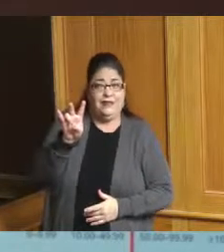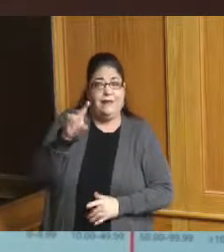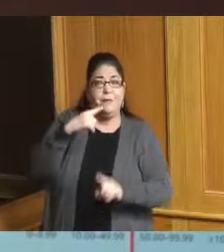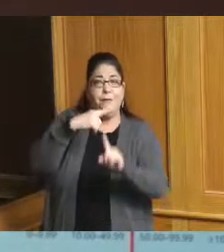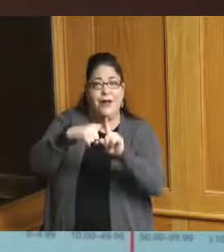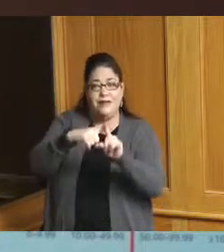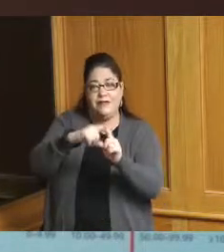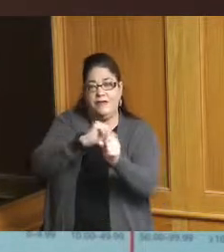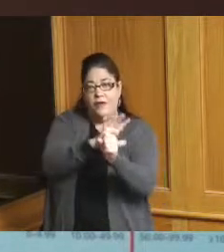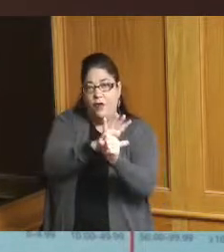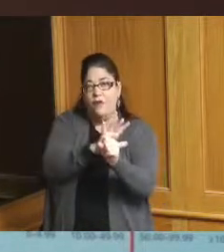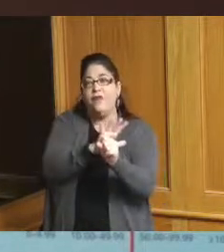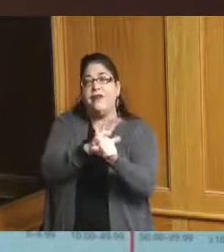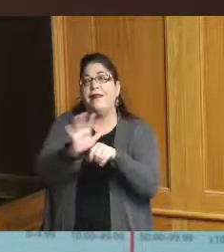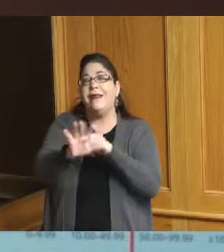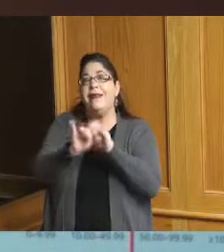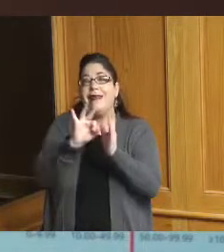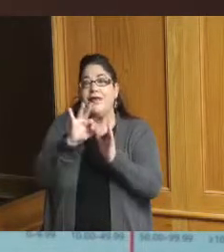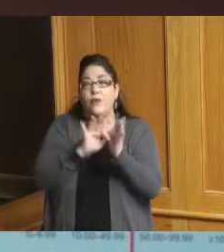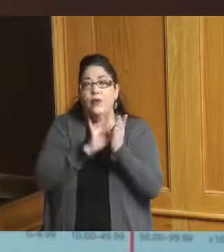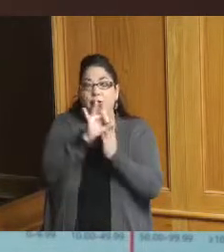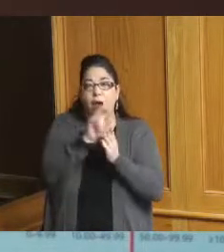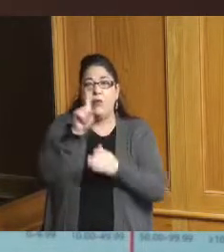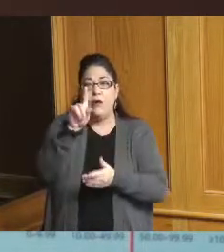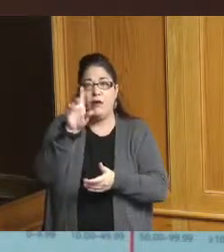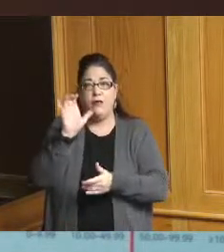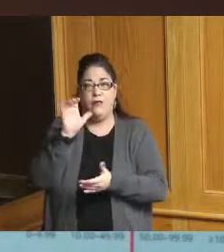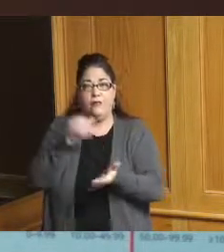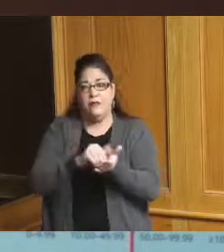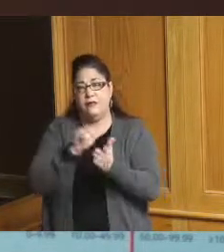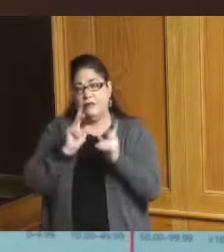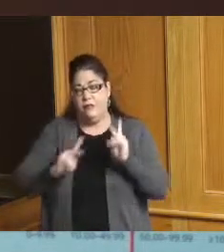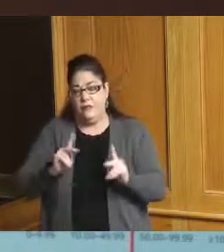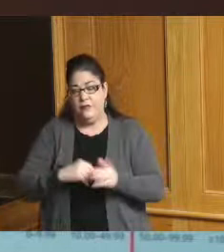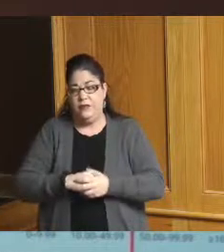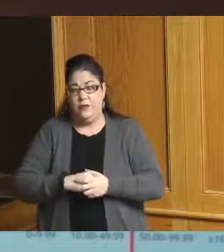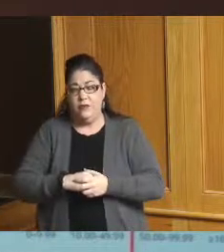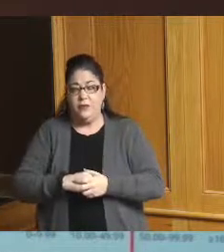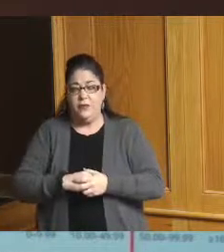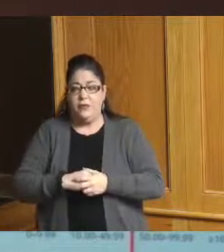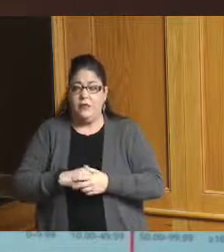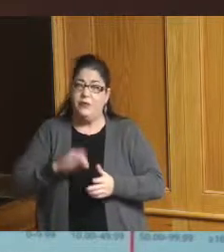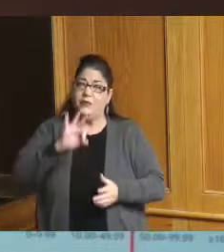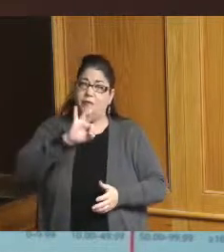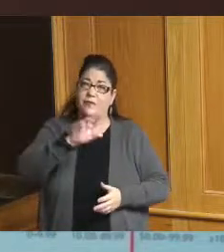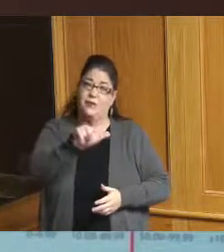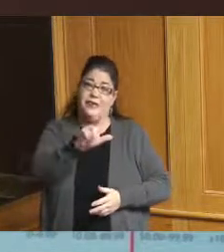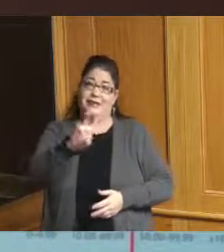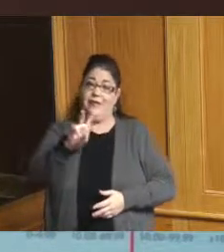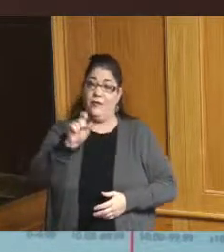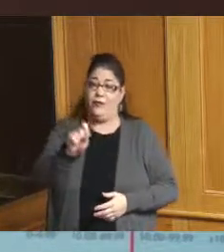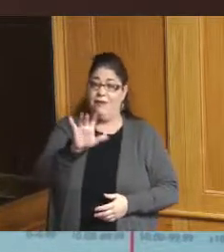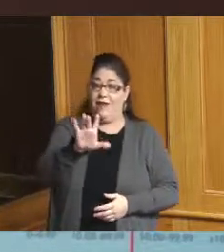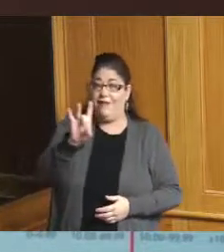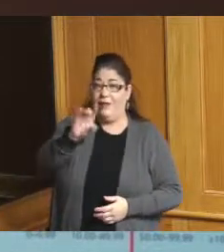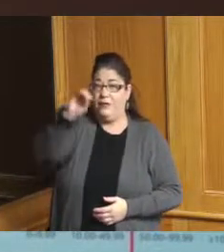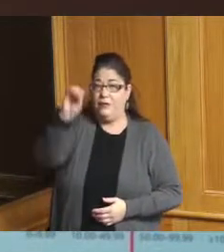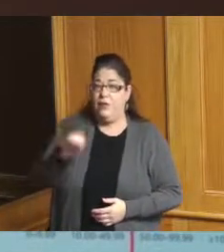with a percent positive positivity as mentioned at 27.58 and that does fluctuate and this is up just